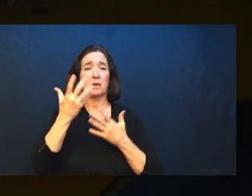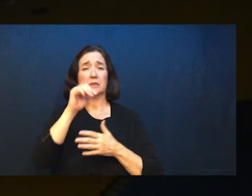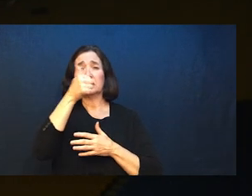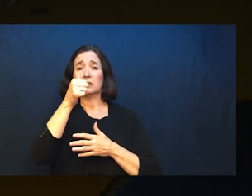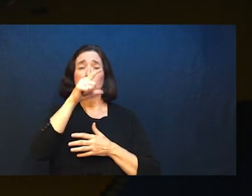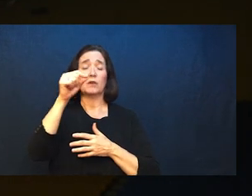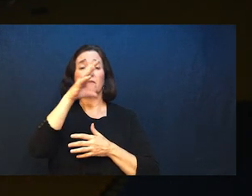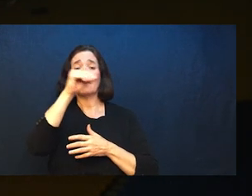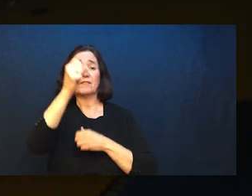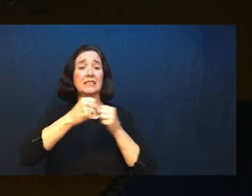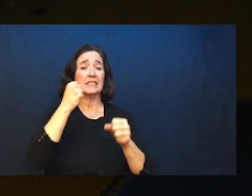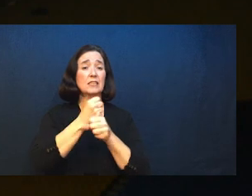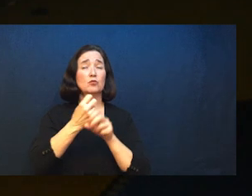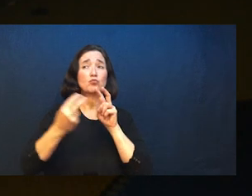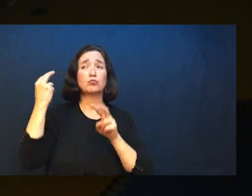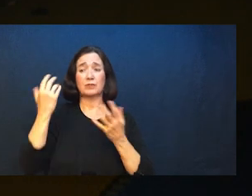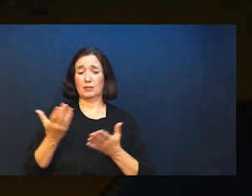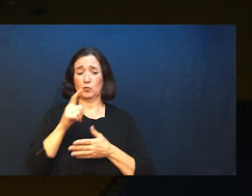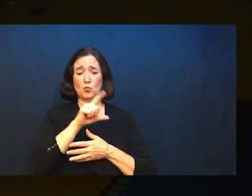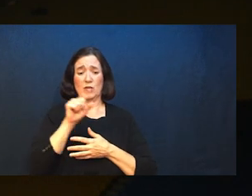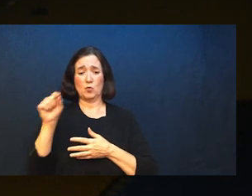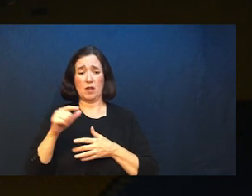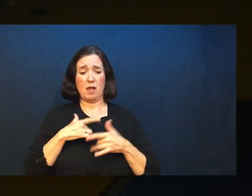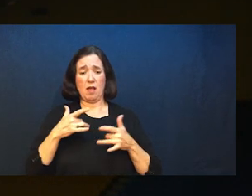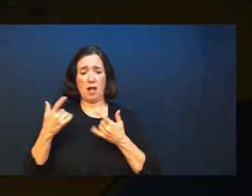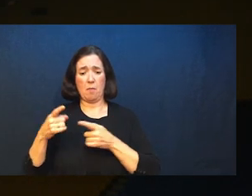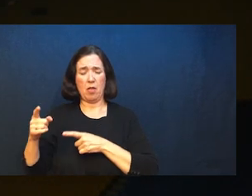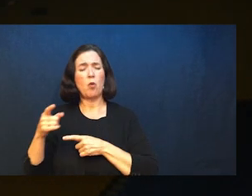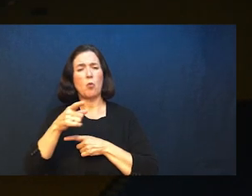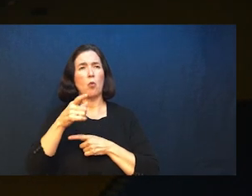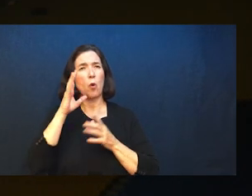As we look back 10, 20, or 50 years from now on the events of 2020,